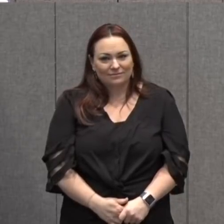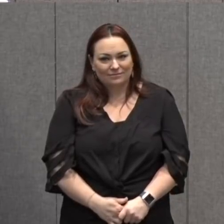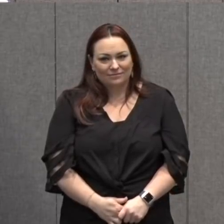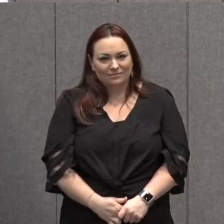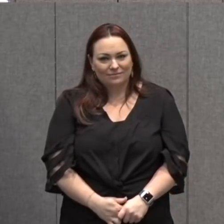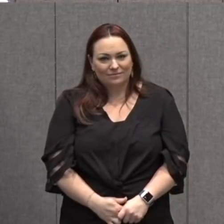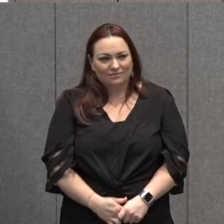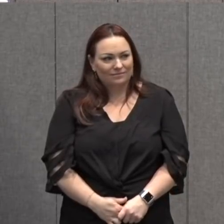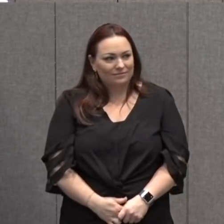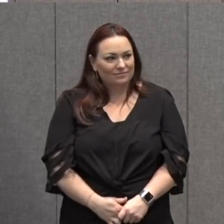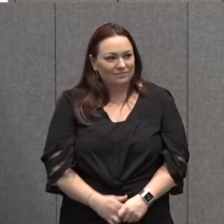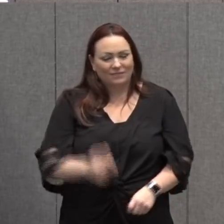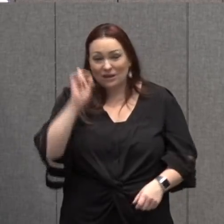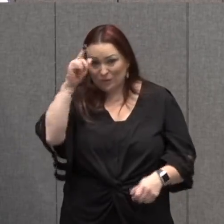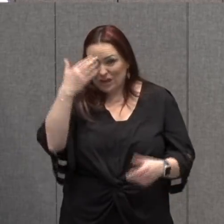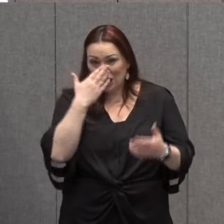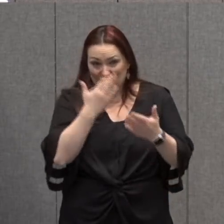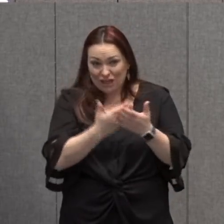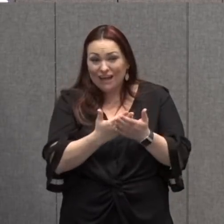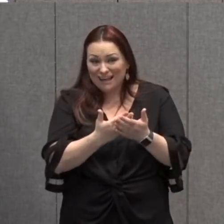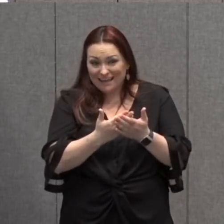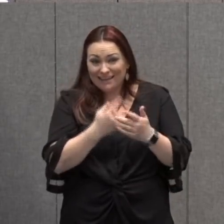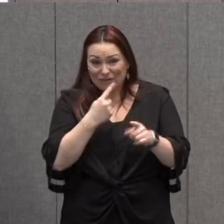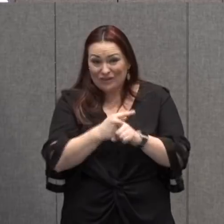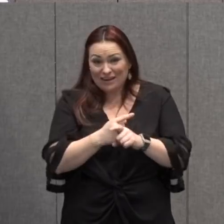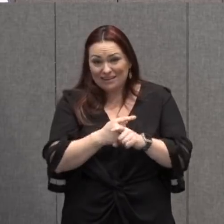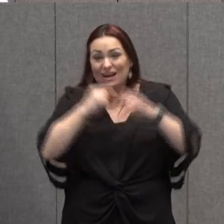I know, we look good. I know, these are awesome headbands.